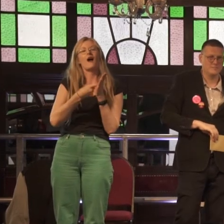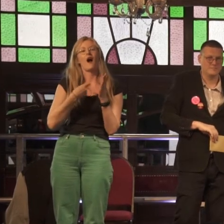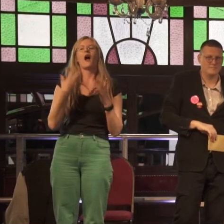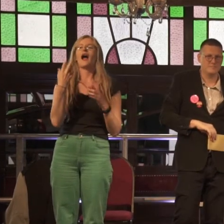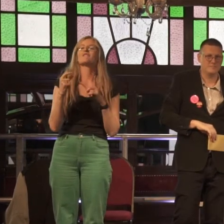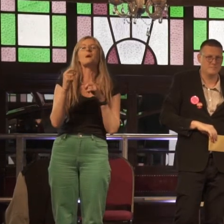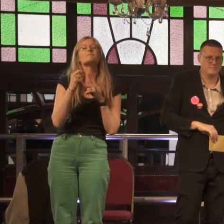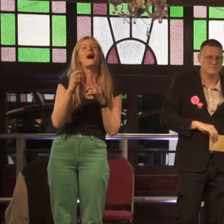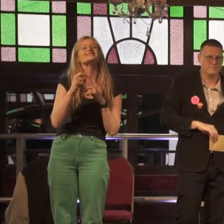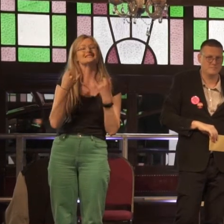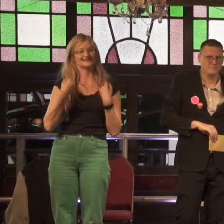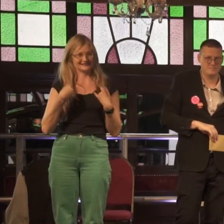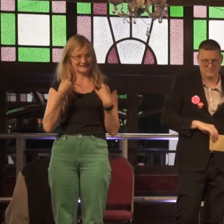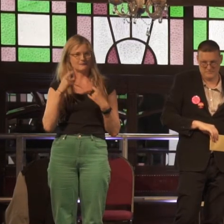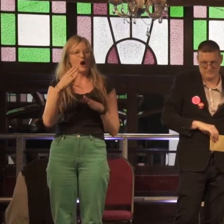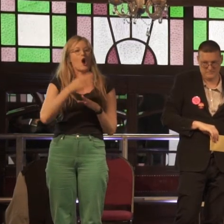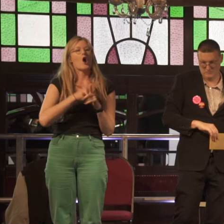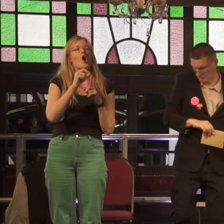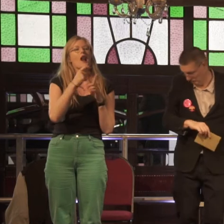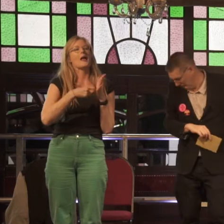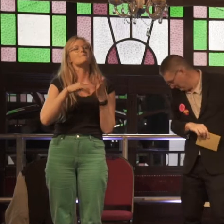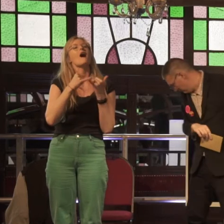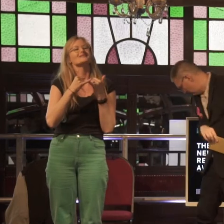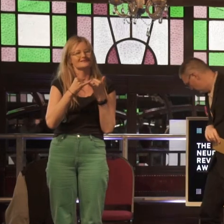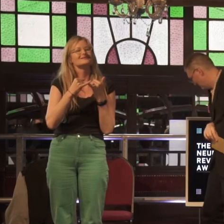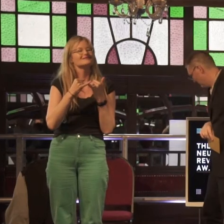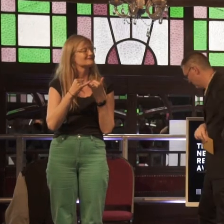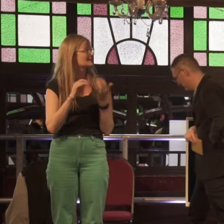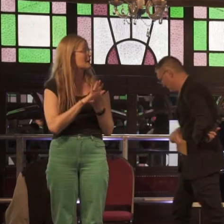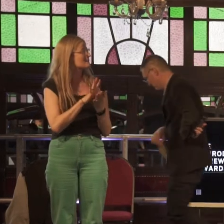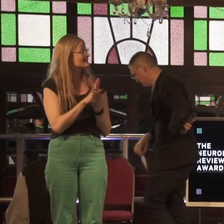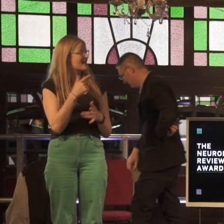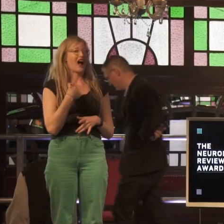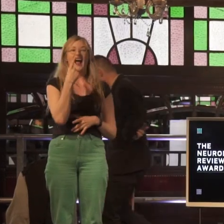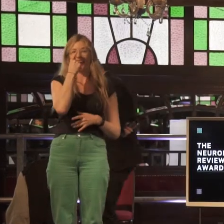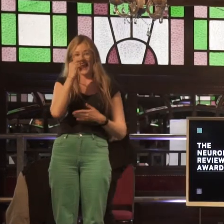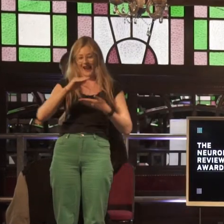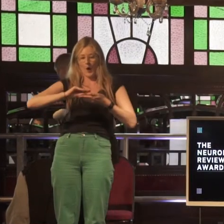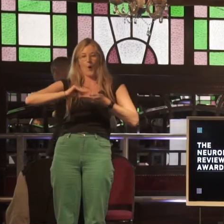But it's early Parkinson's, which is good news. Because it means I am capable of opening an envelope.